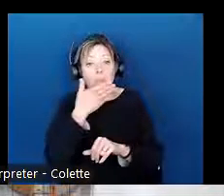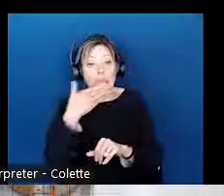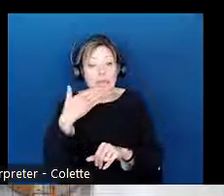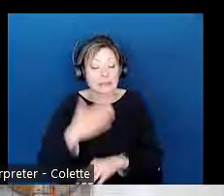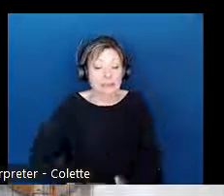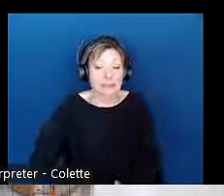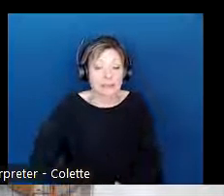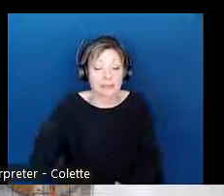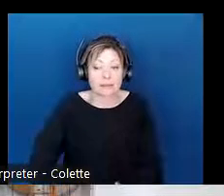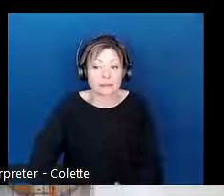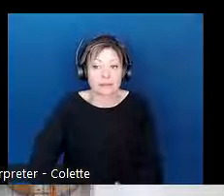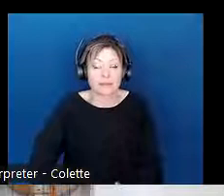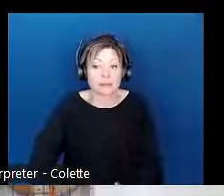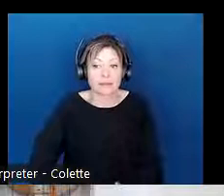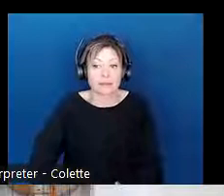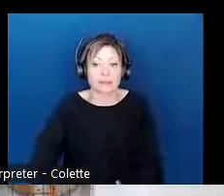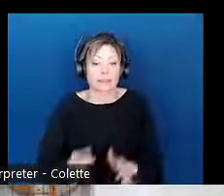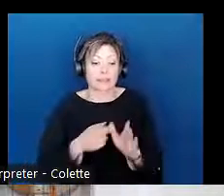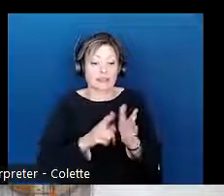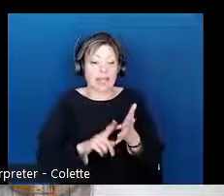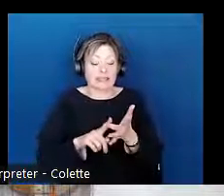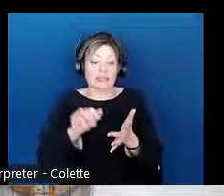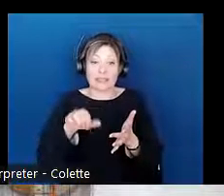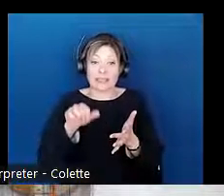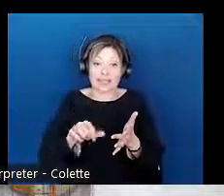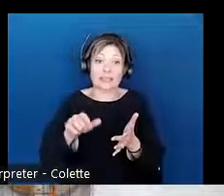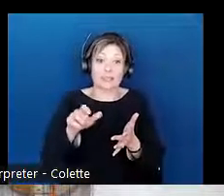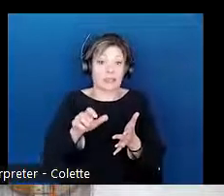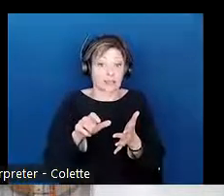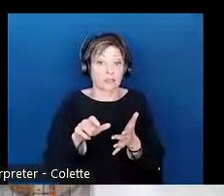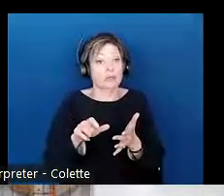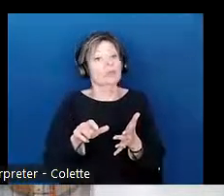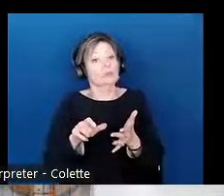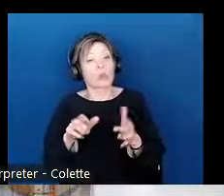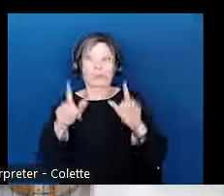yeah it's totally different colours as to what you would normally take you know if you if you